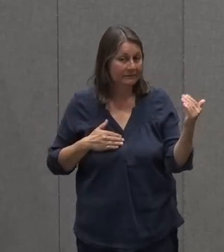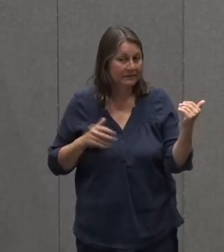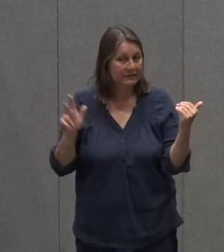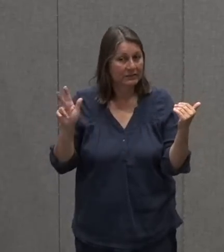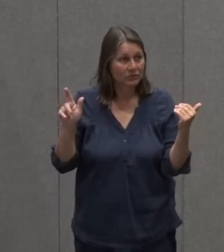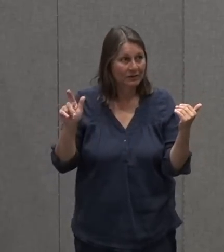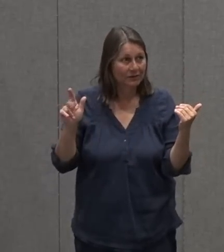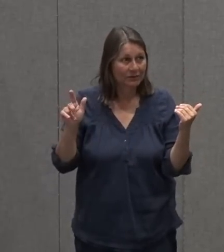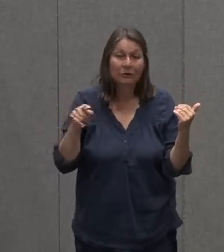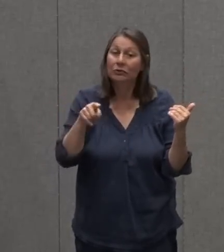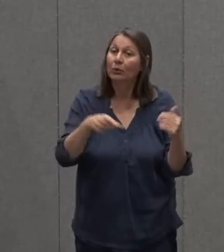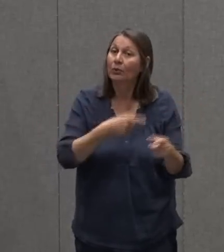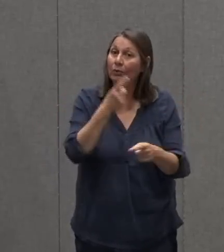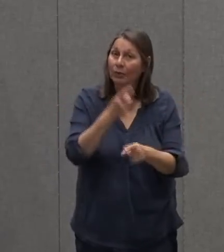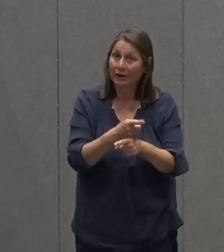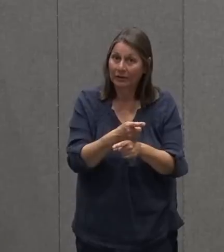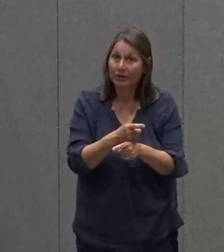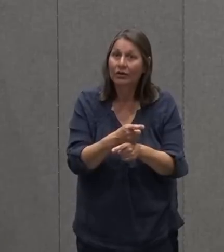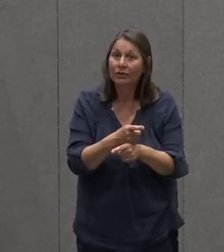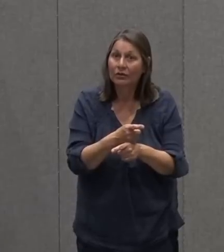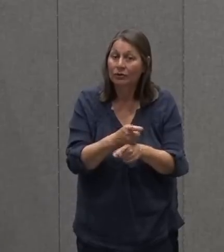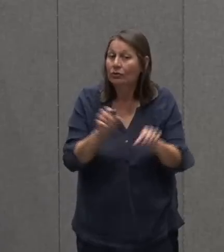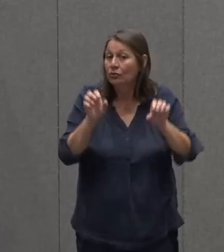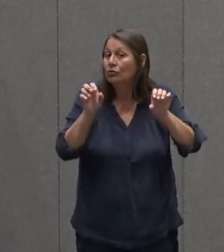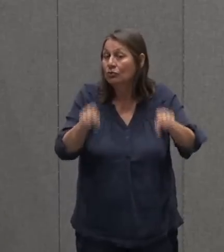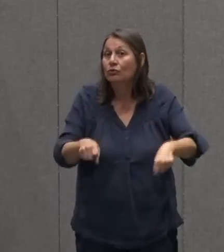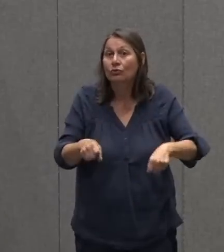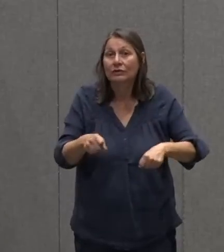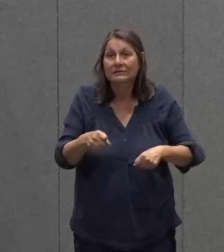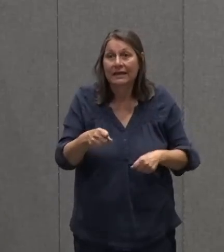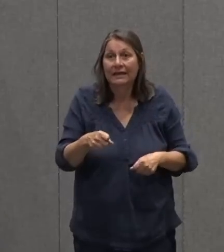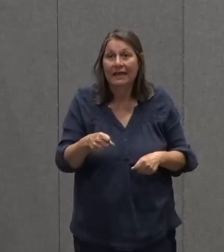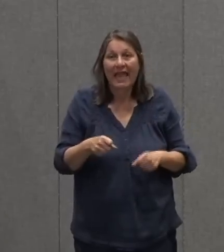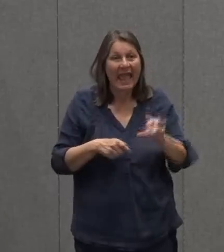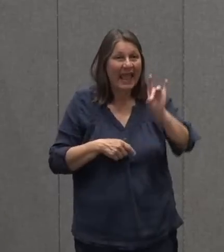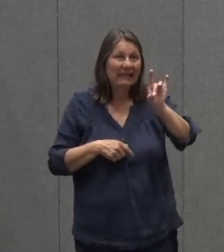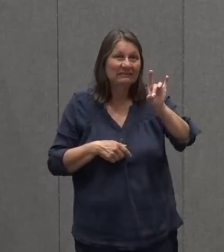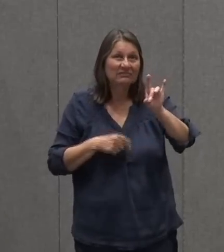You're right, we could. We could say that what half of eight?